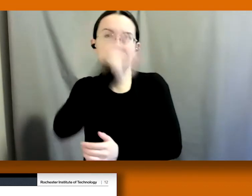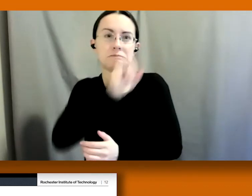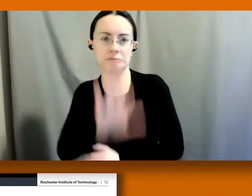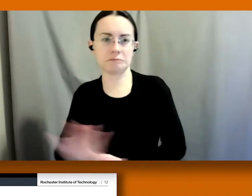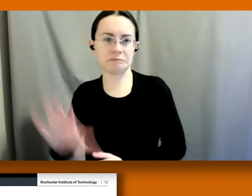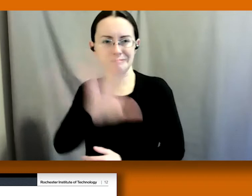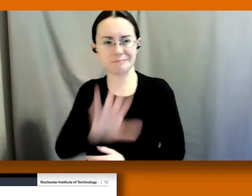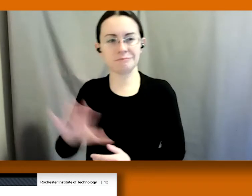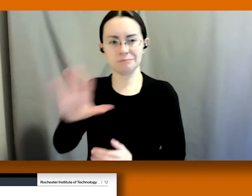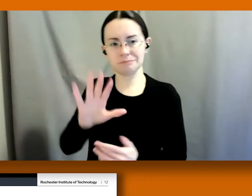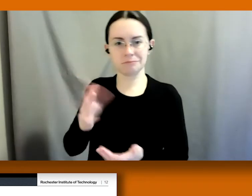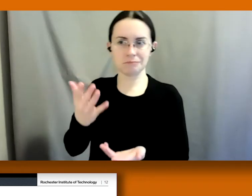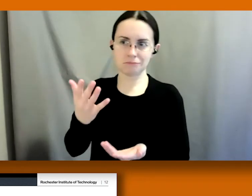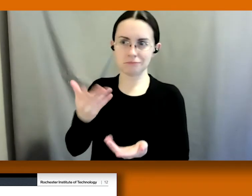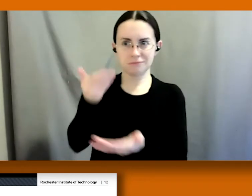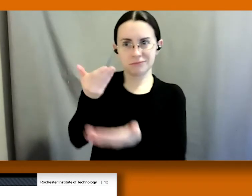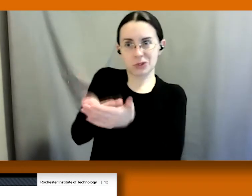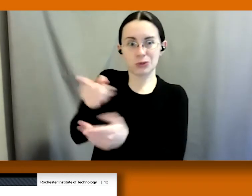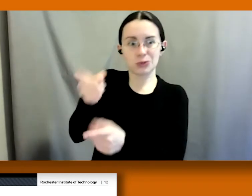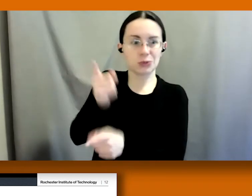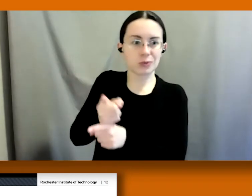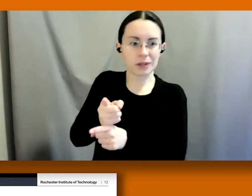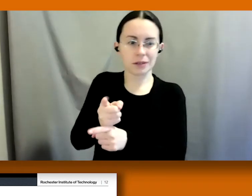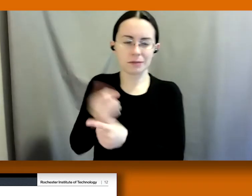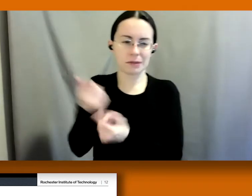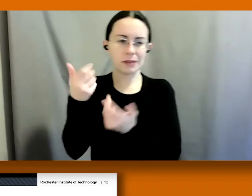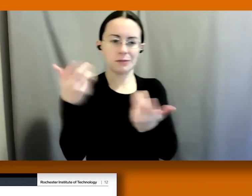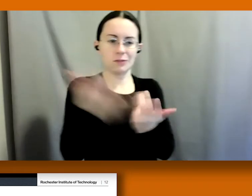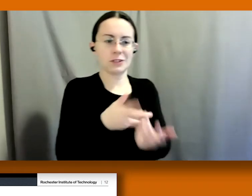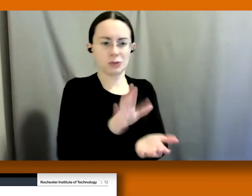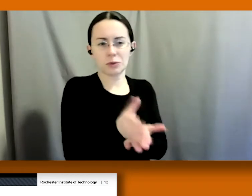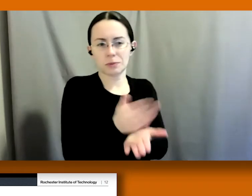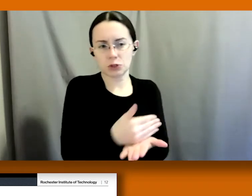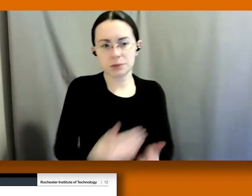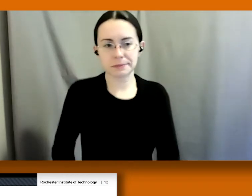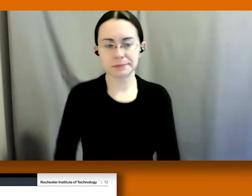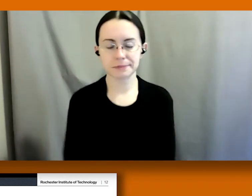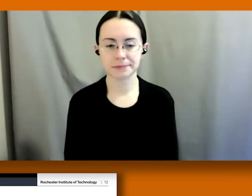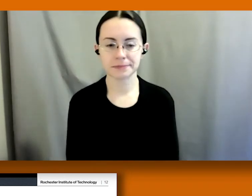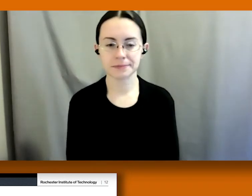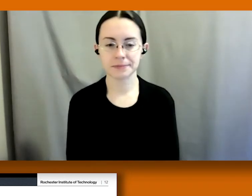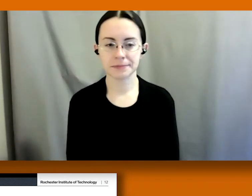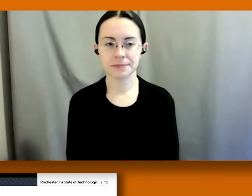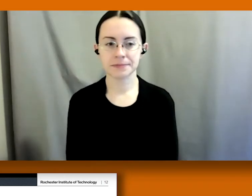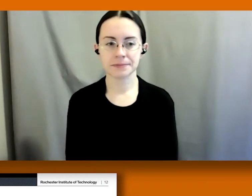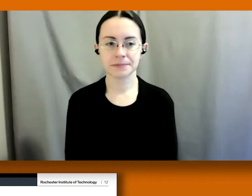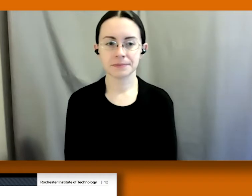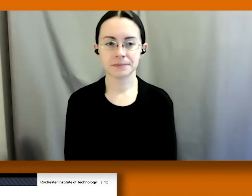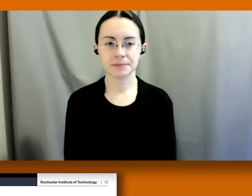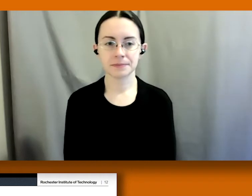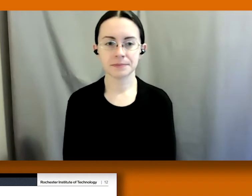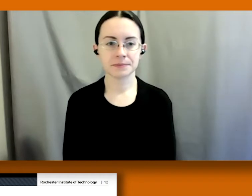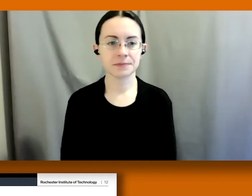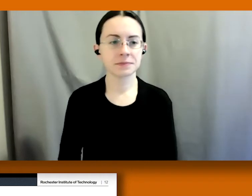is in your budget and affordable. Um, computer services.